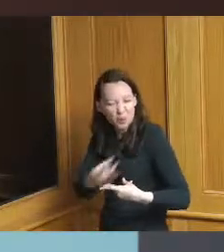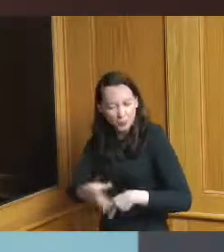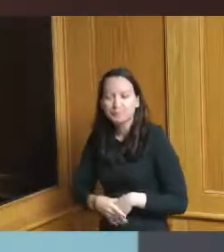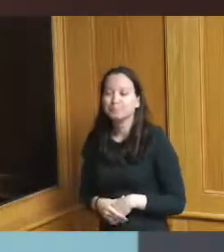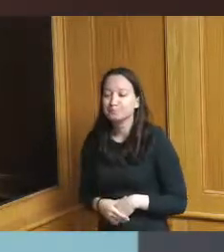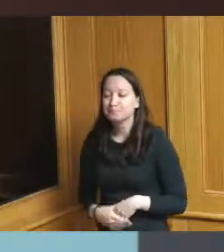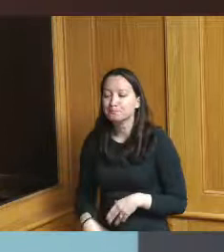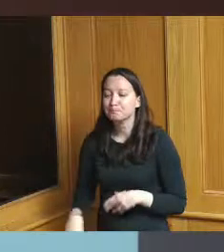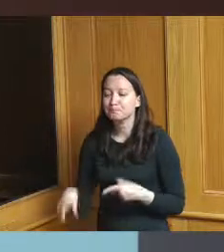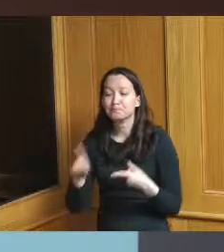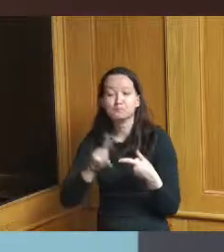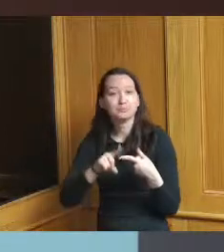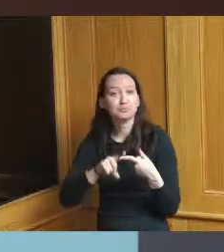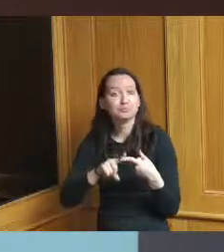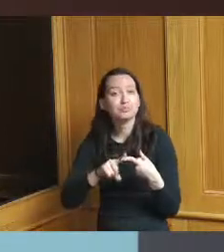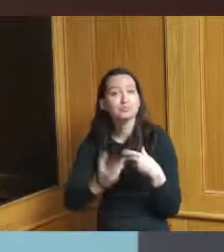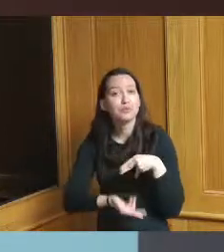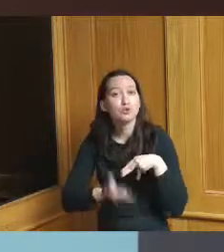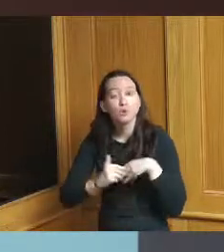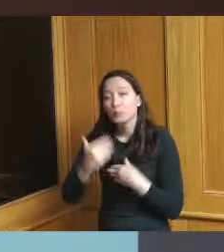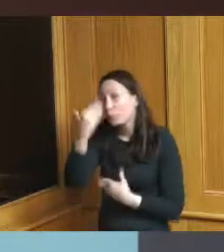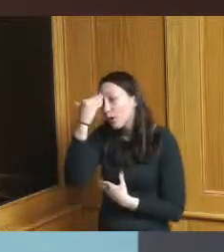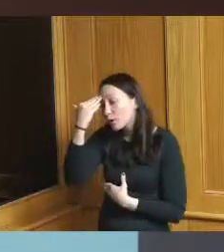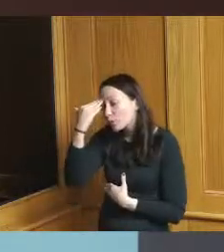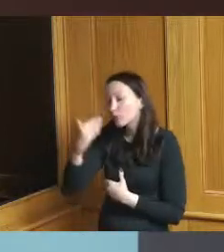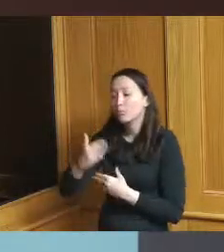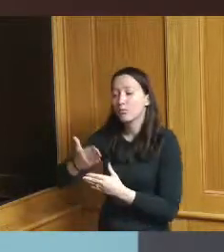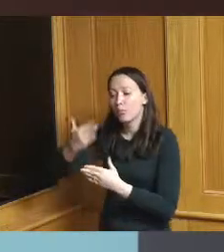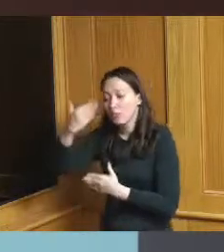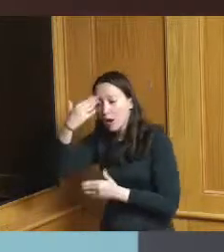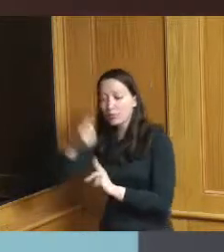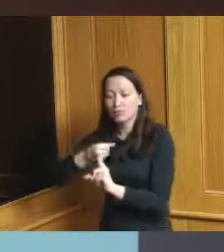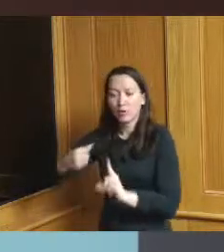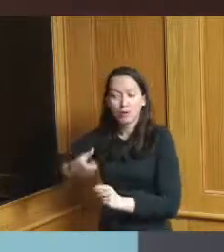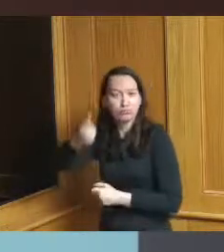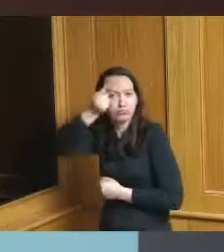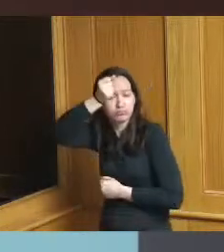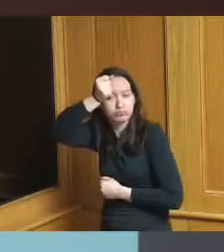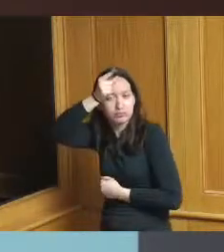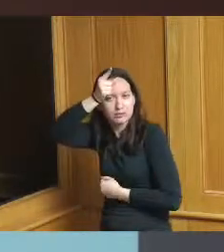first to increase the awareness build the knowledge and expand capacity to mitigate